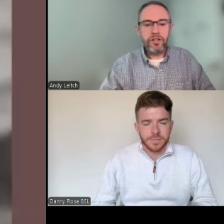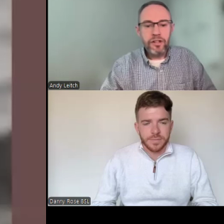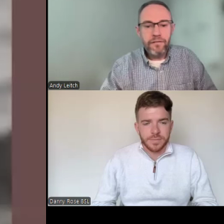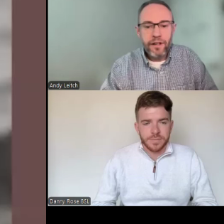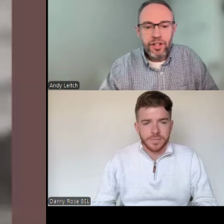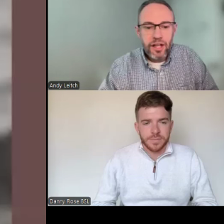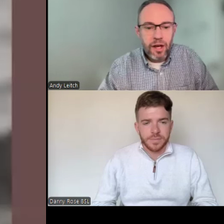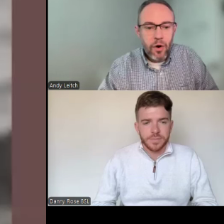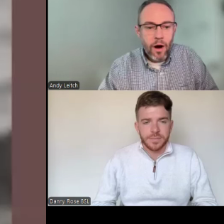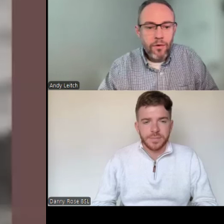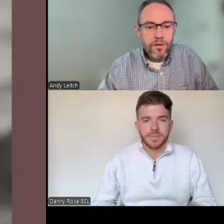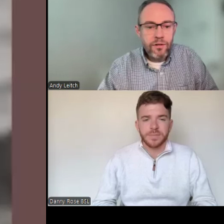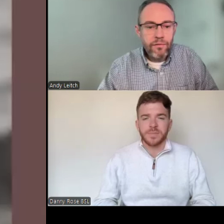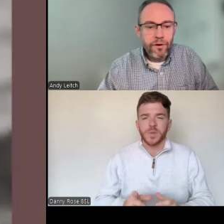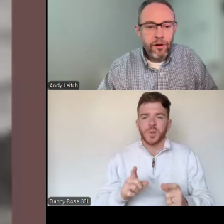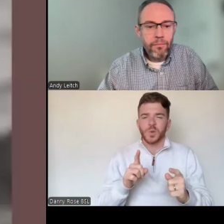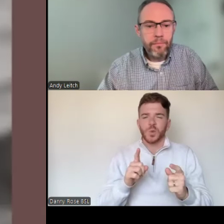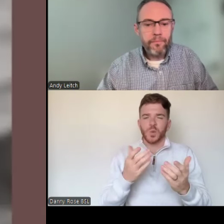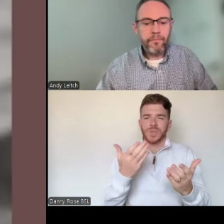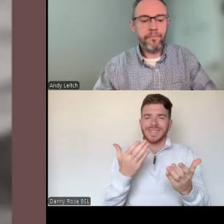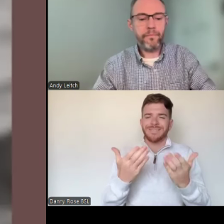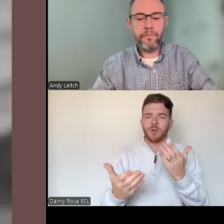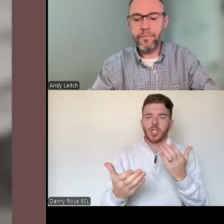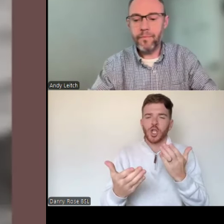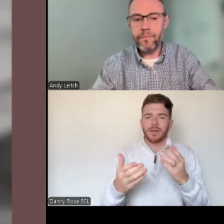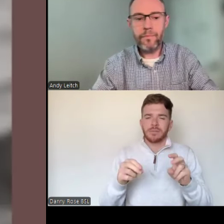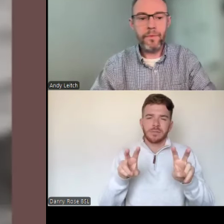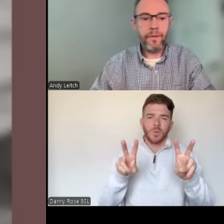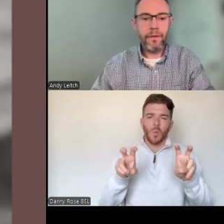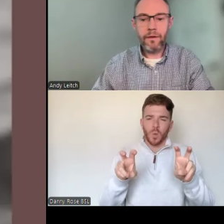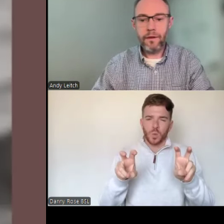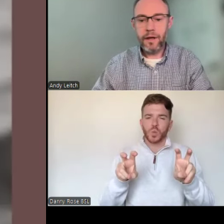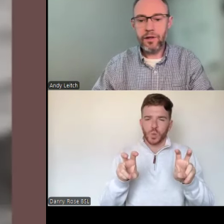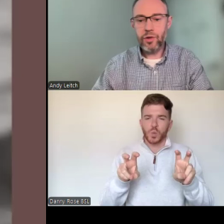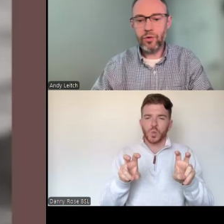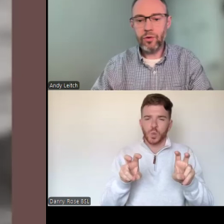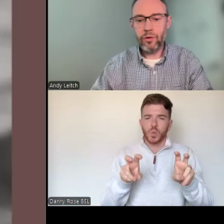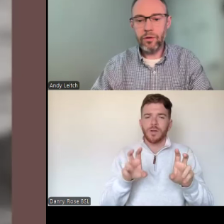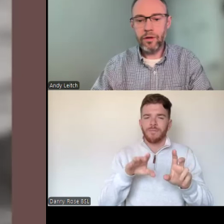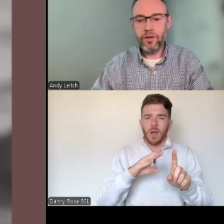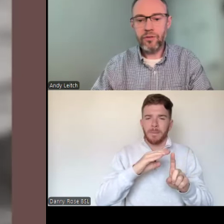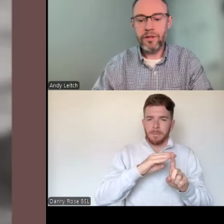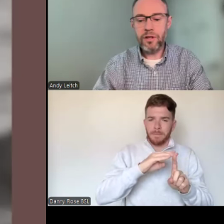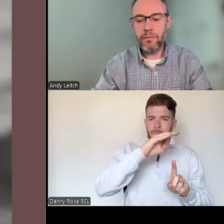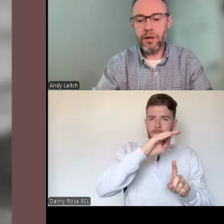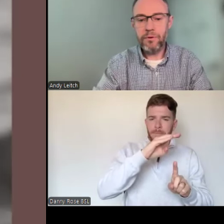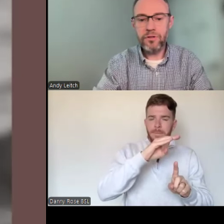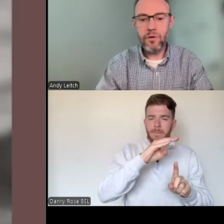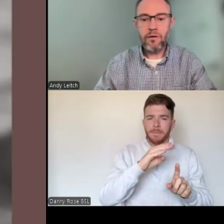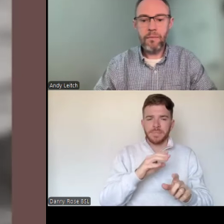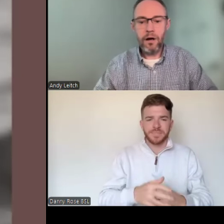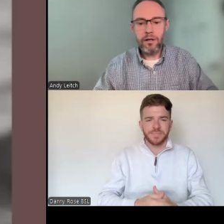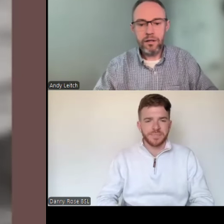Just to differentiate the quote from the actual contributor, I'm going to put some quote marks